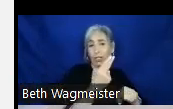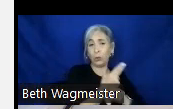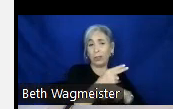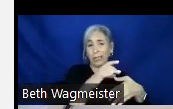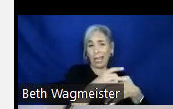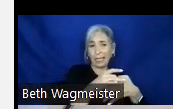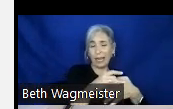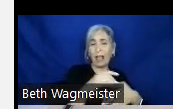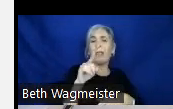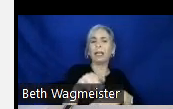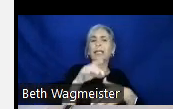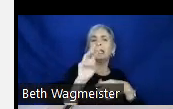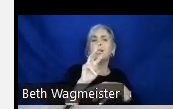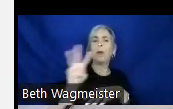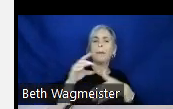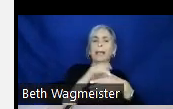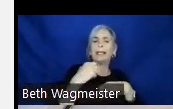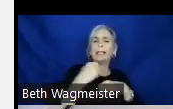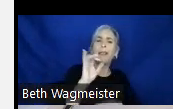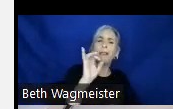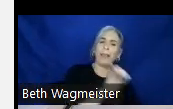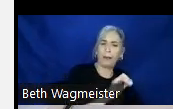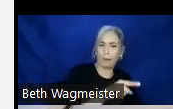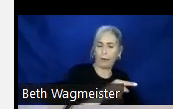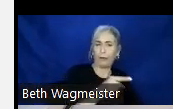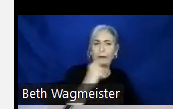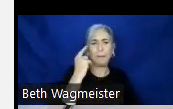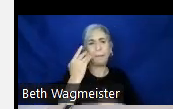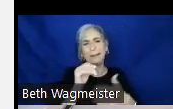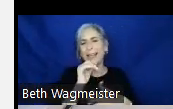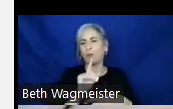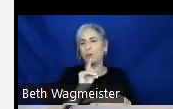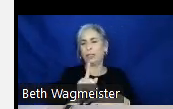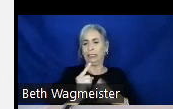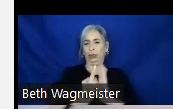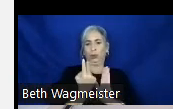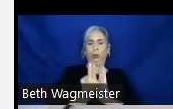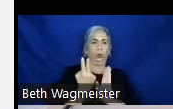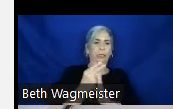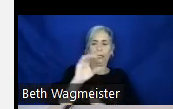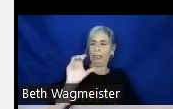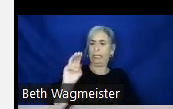content. That is where that is made. We felt like this is maybe not truly CMS because that